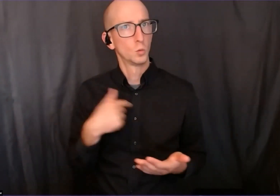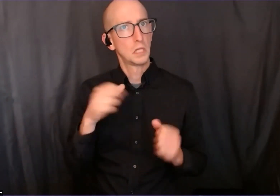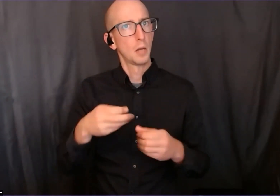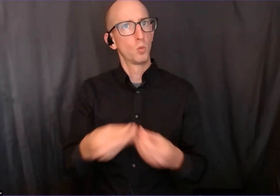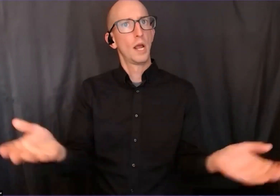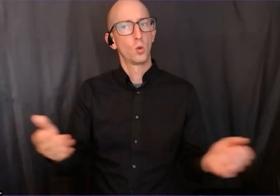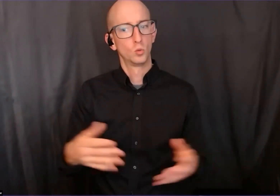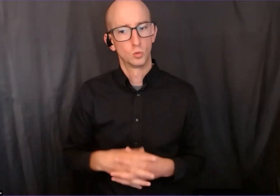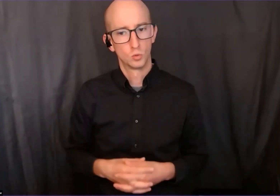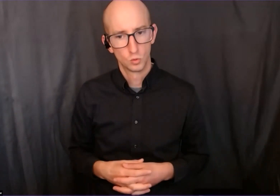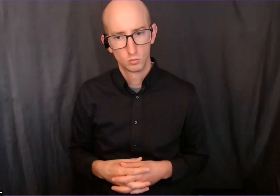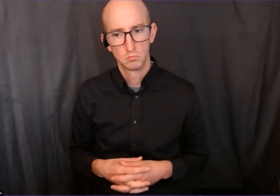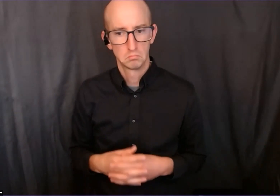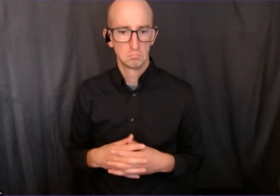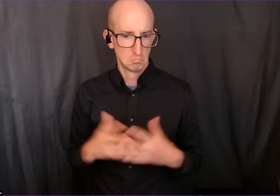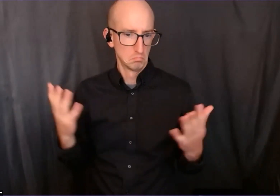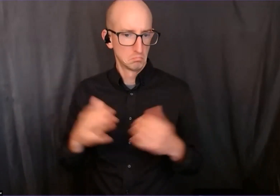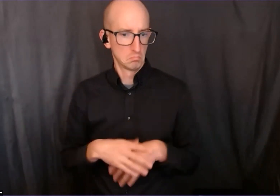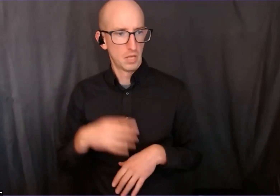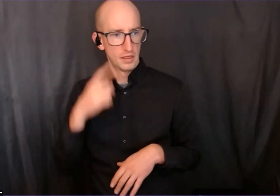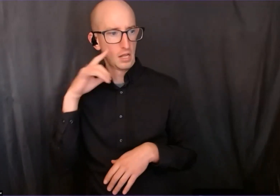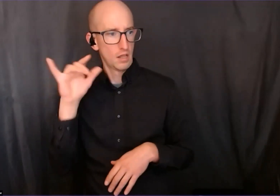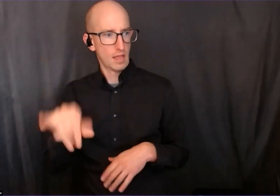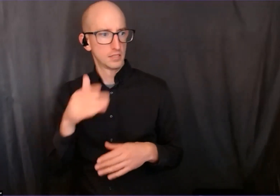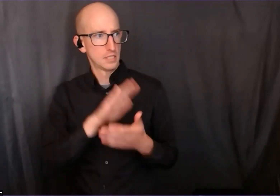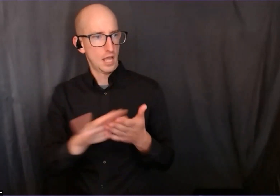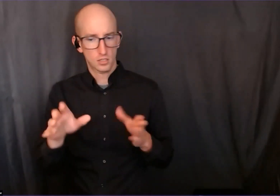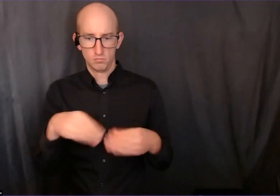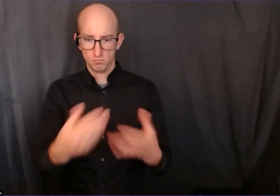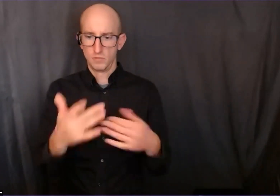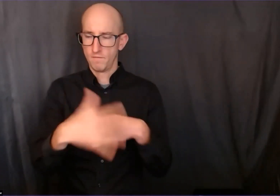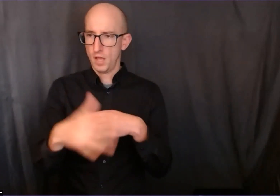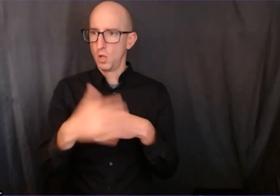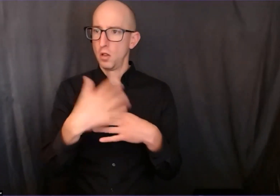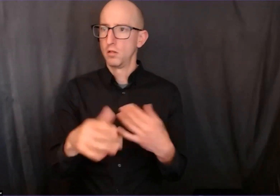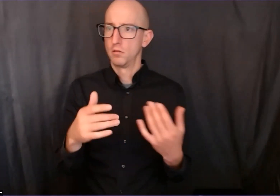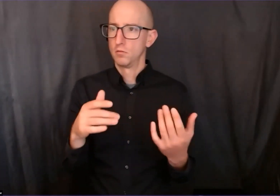Ports Initiative is meaningful community engagement efforts and projects that are